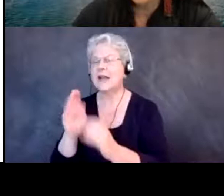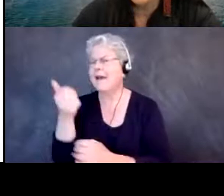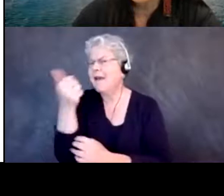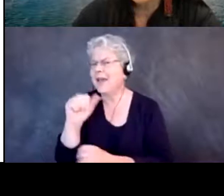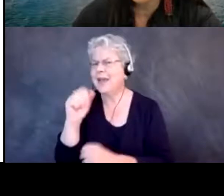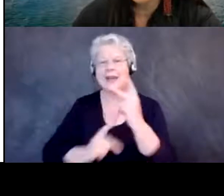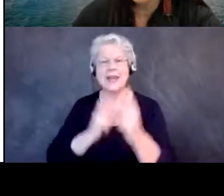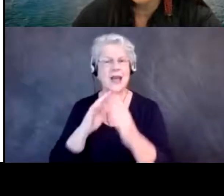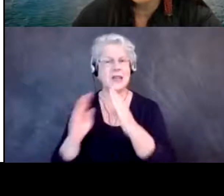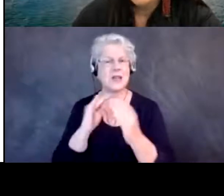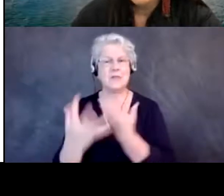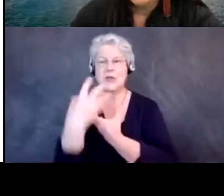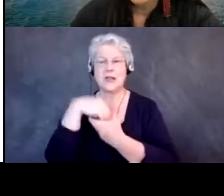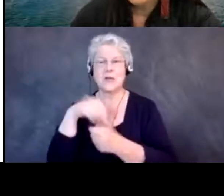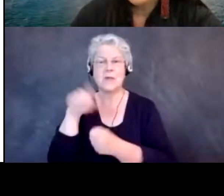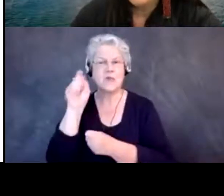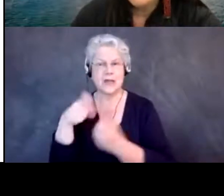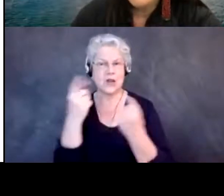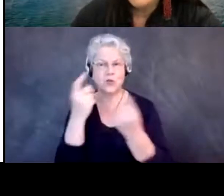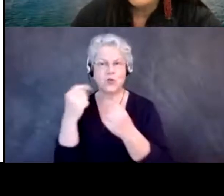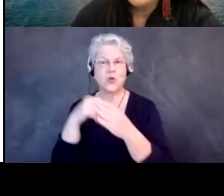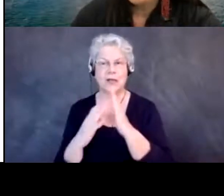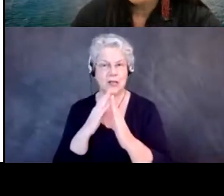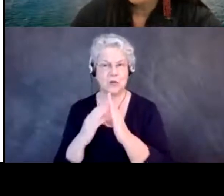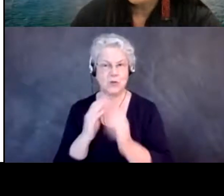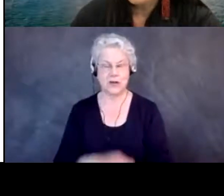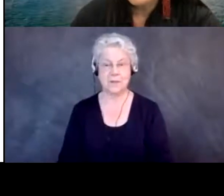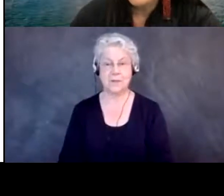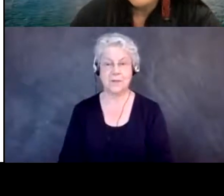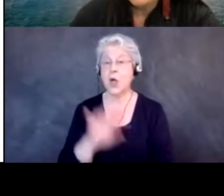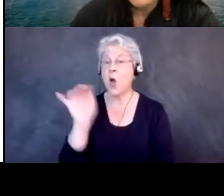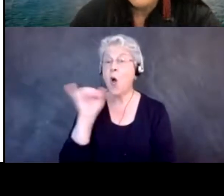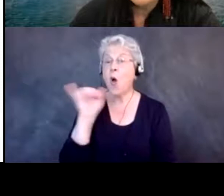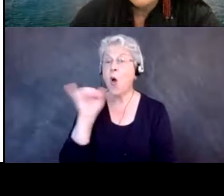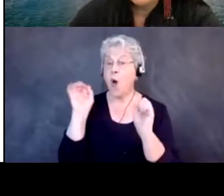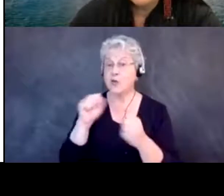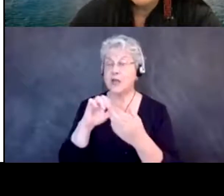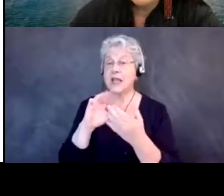need to do within your community, and it can also become a -- like consultation for your community.